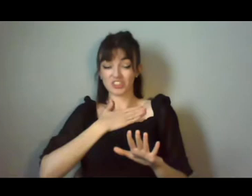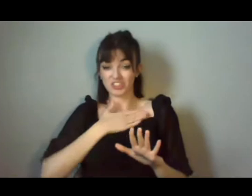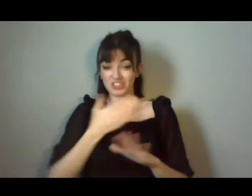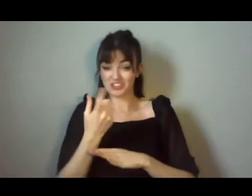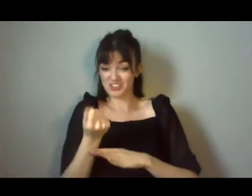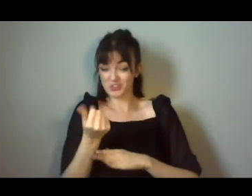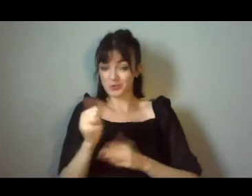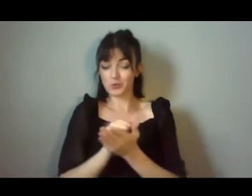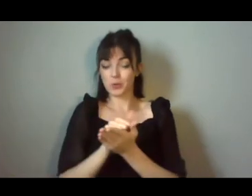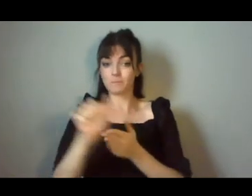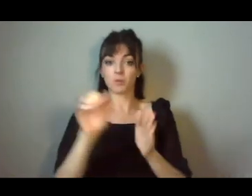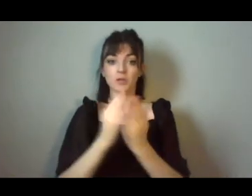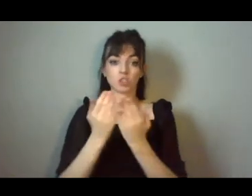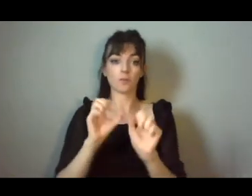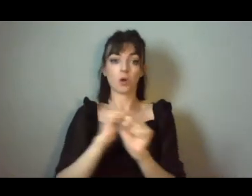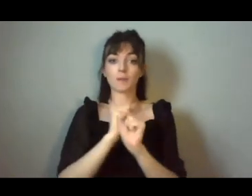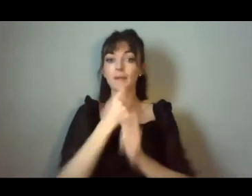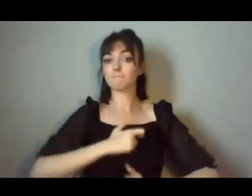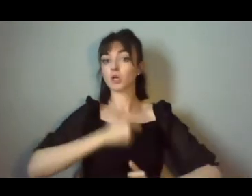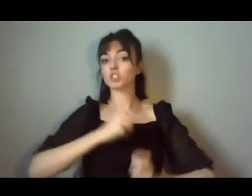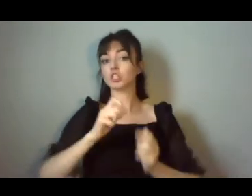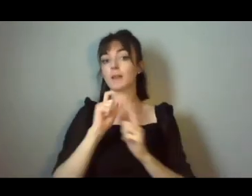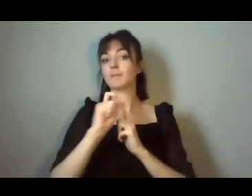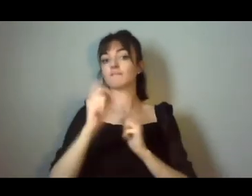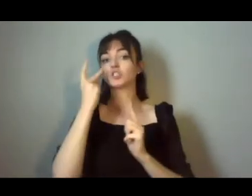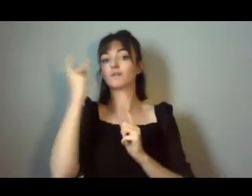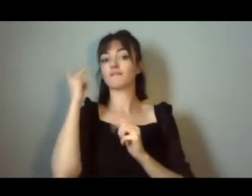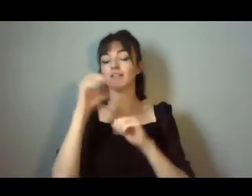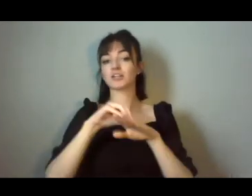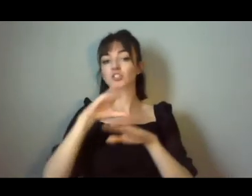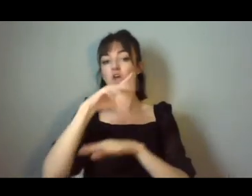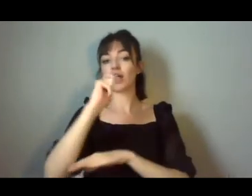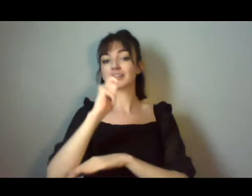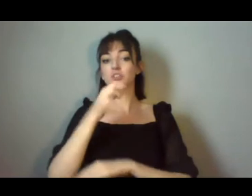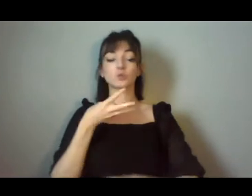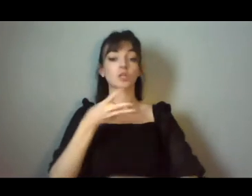on personal and professional reflections on the act which we will share, it hasn't been published